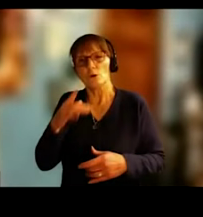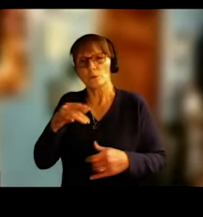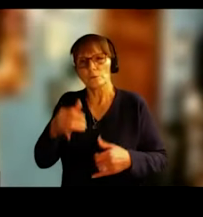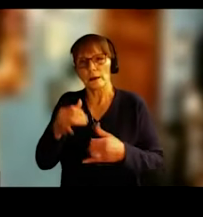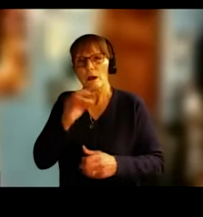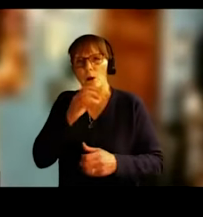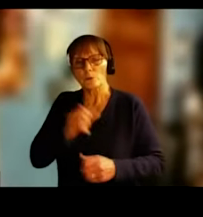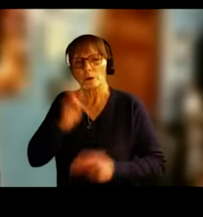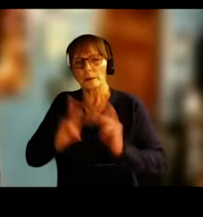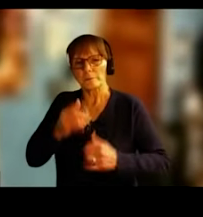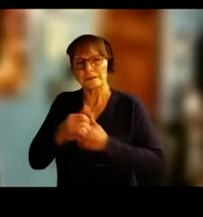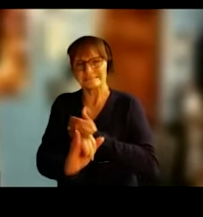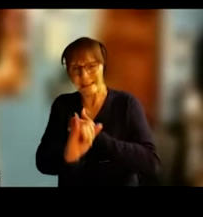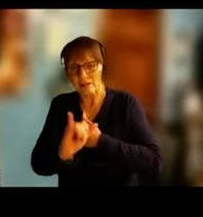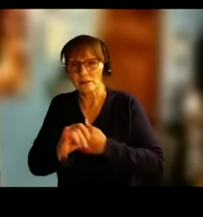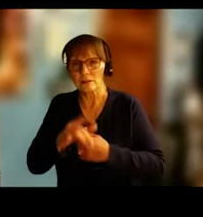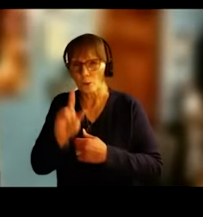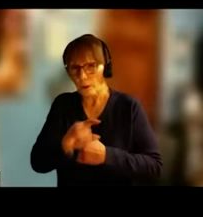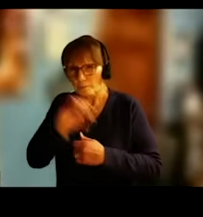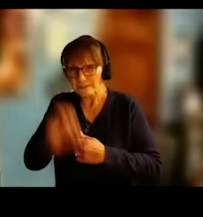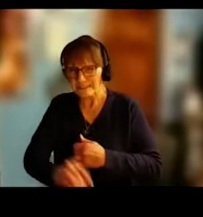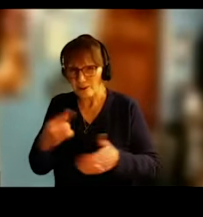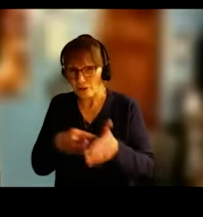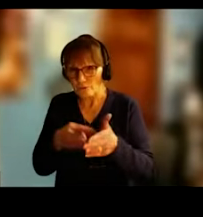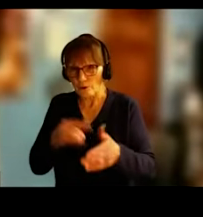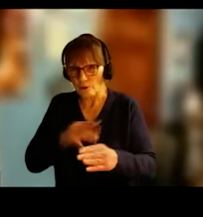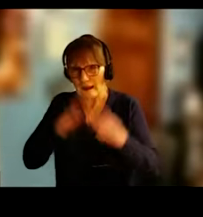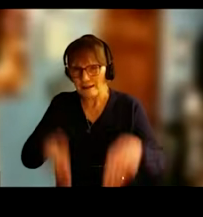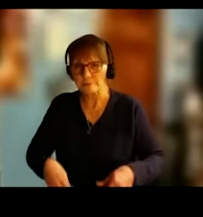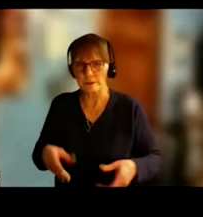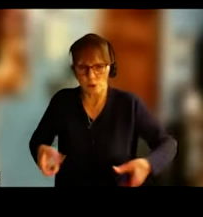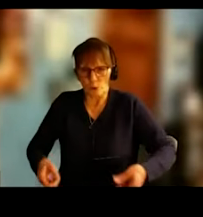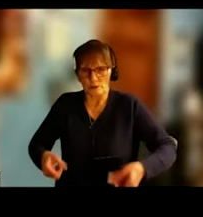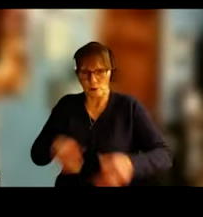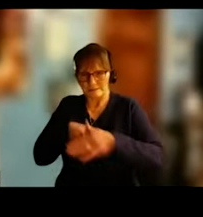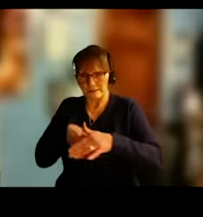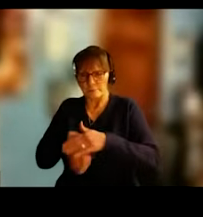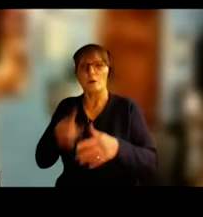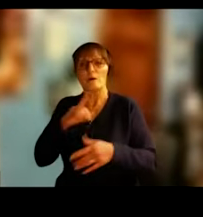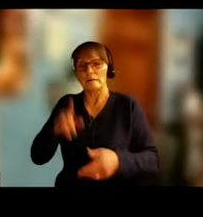only 1% of that housing, of that affordable housing is wheelchair accessible, and less than 5% of that housing